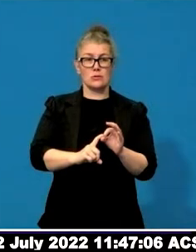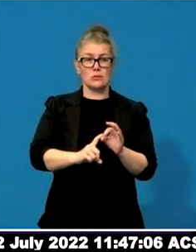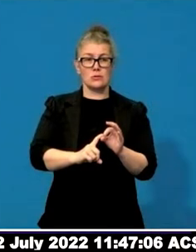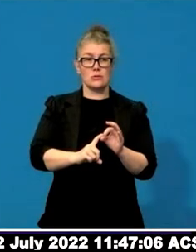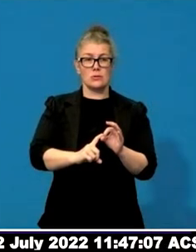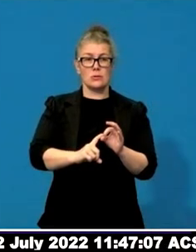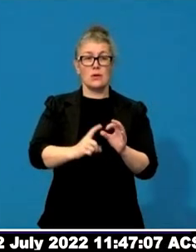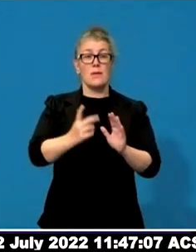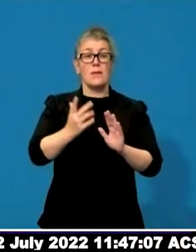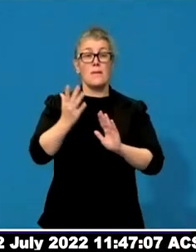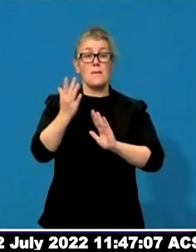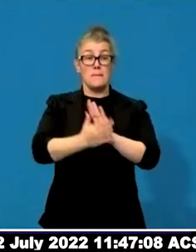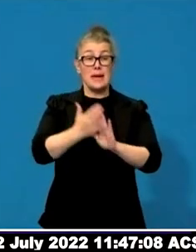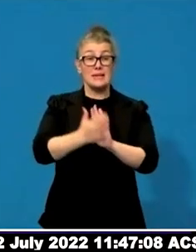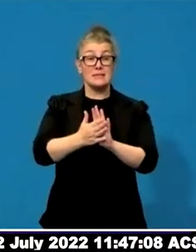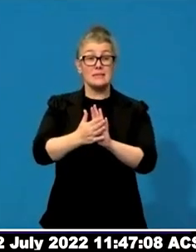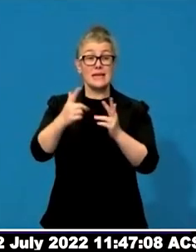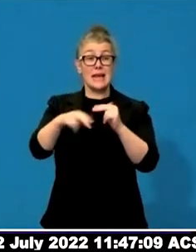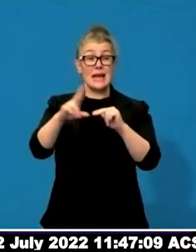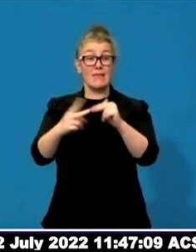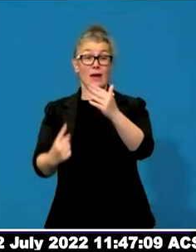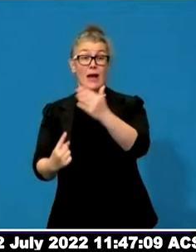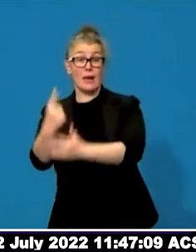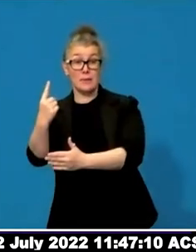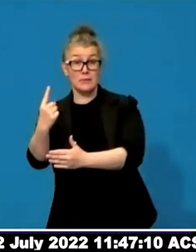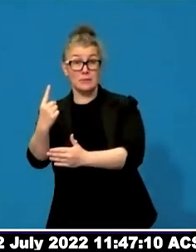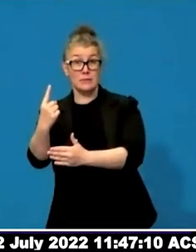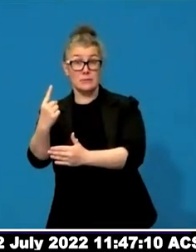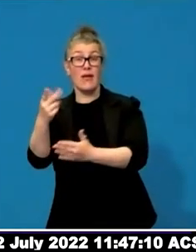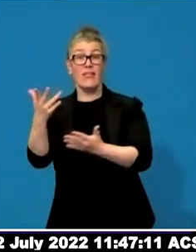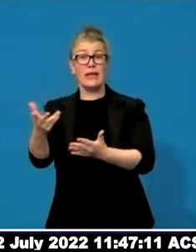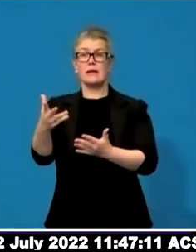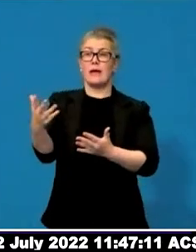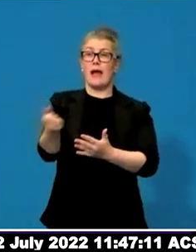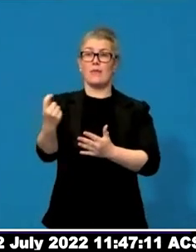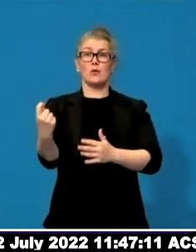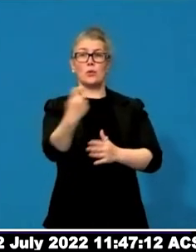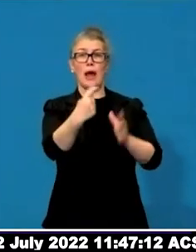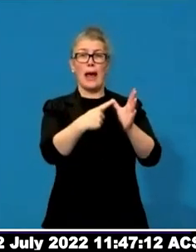because a decision is presented as a fait accompli? Absolutely.